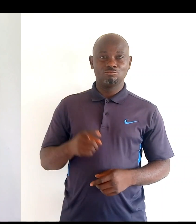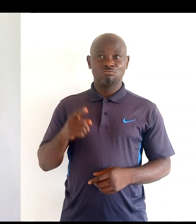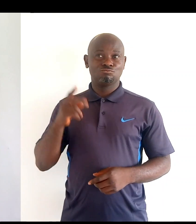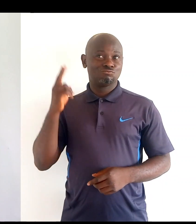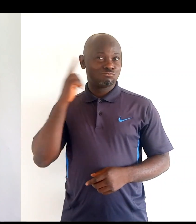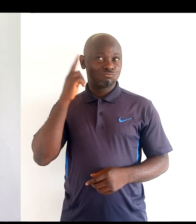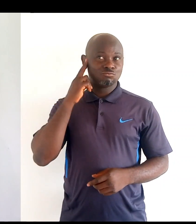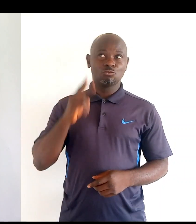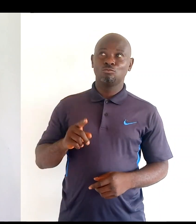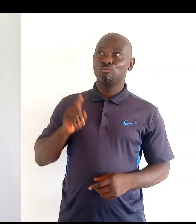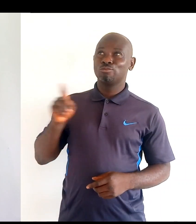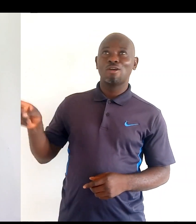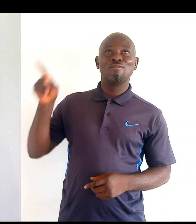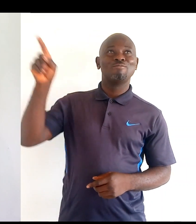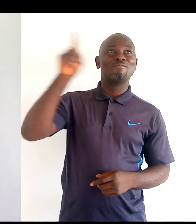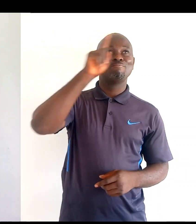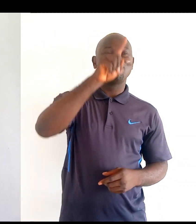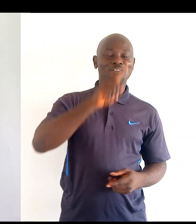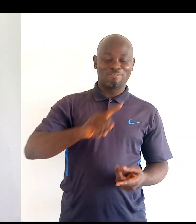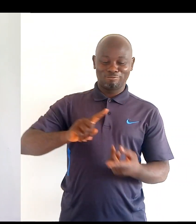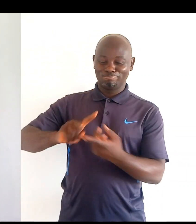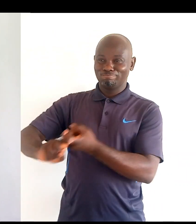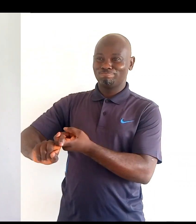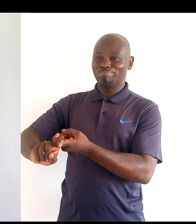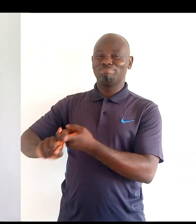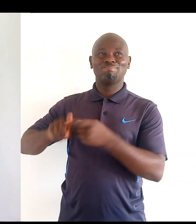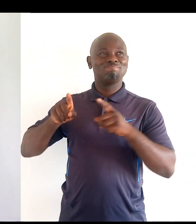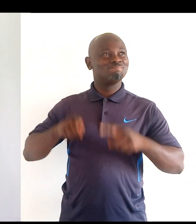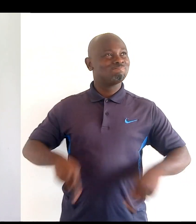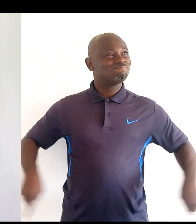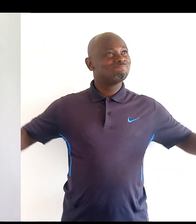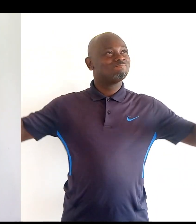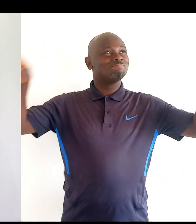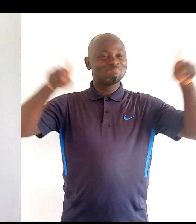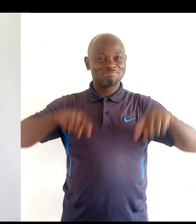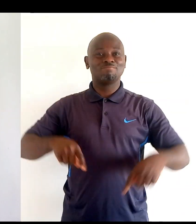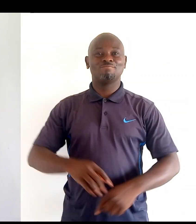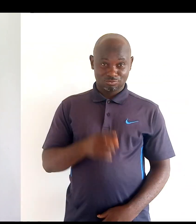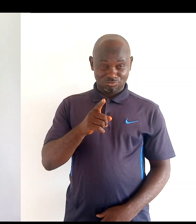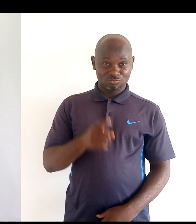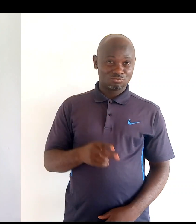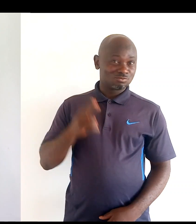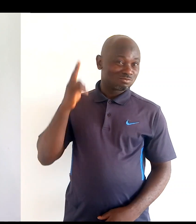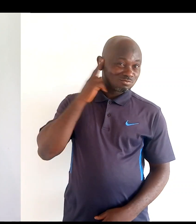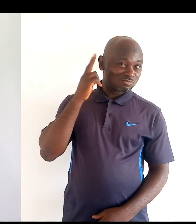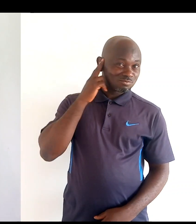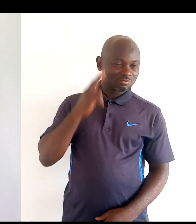community to stand the risk of endangerment. And how does this happen? If all the deaf